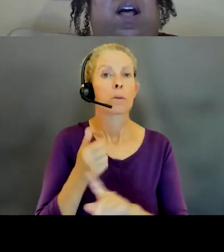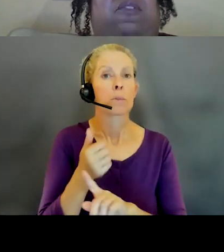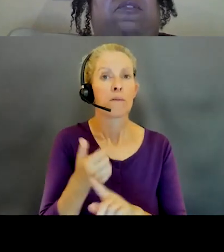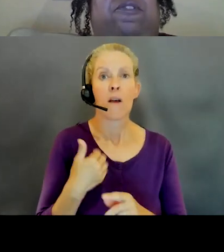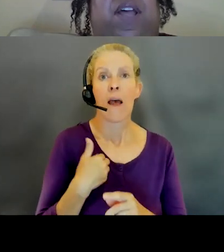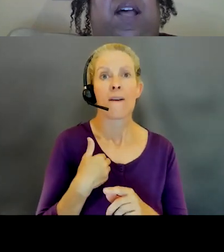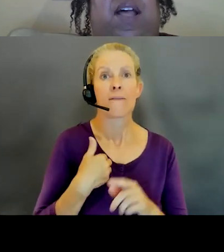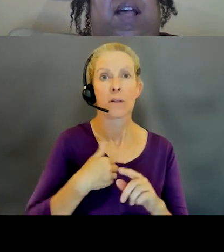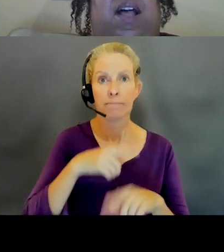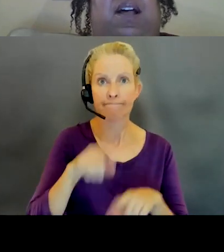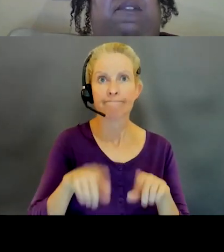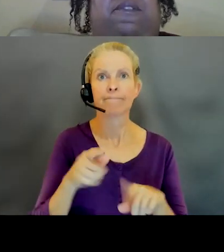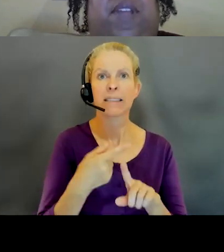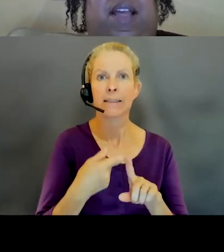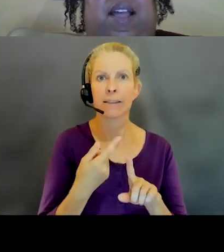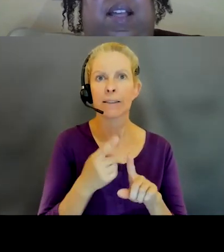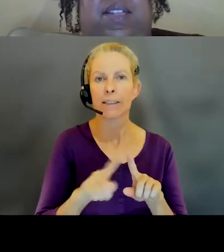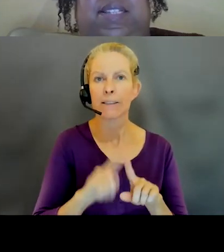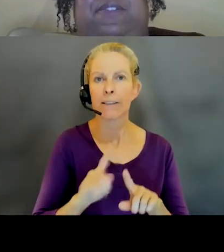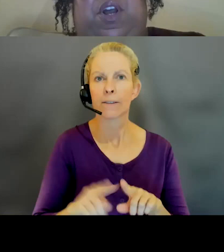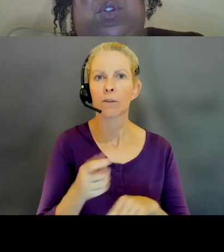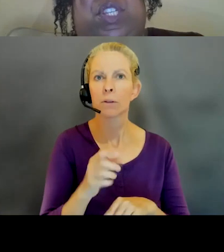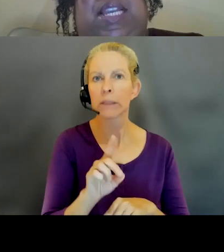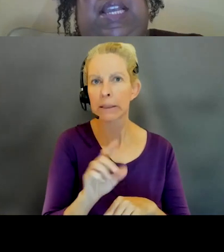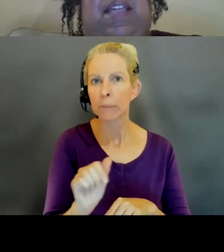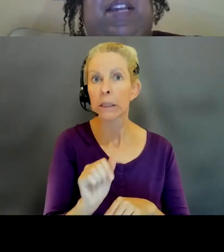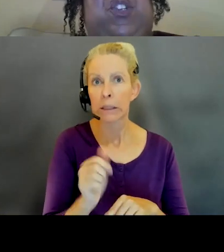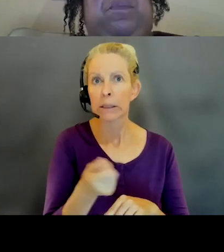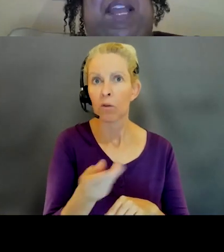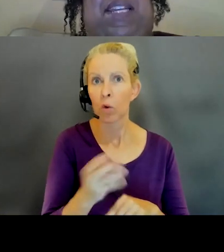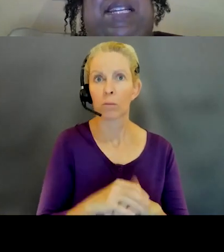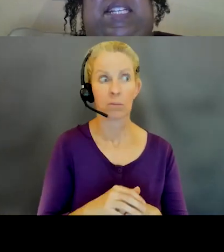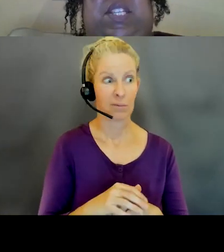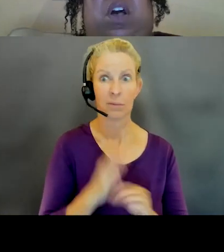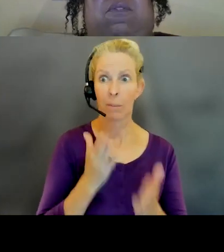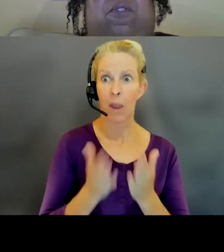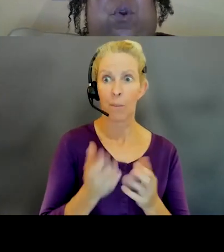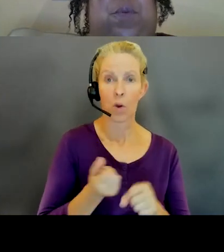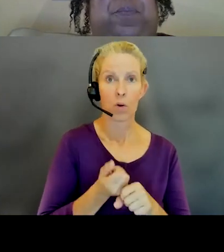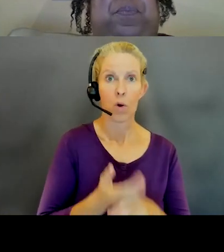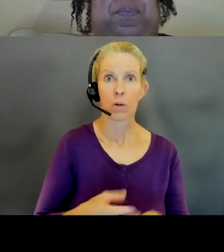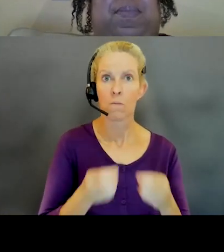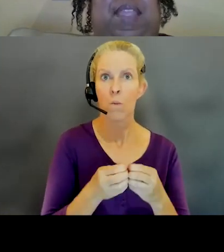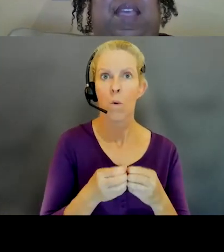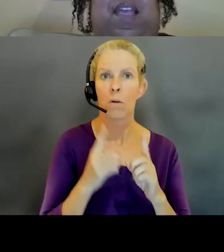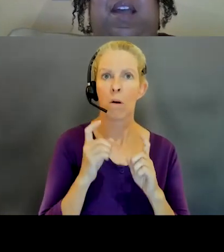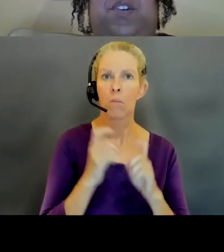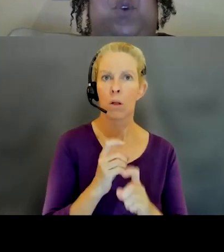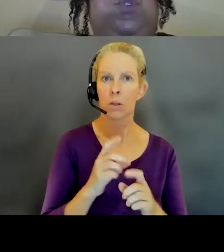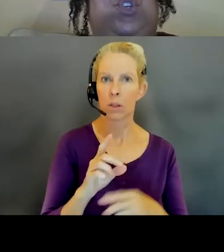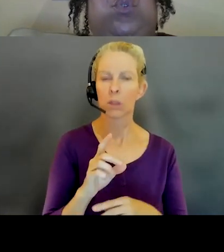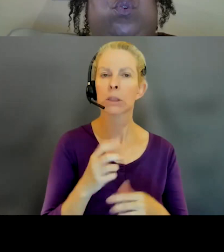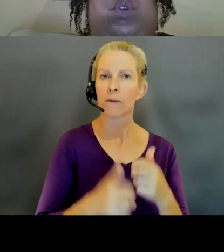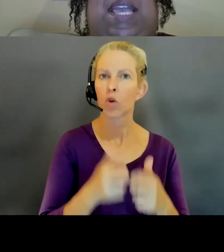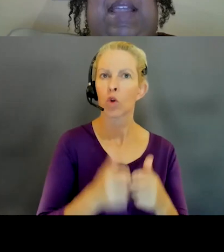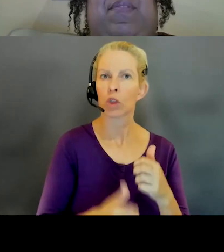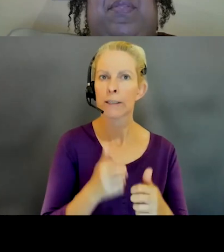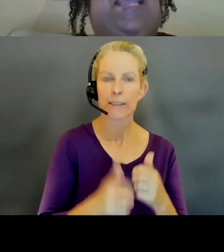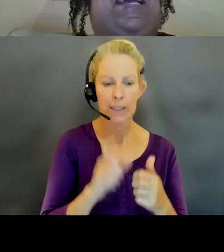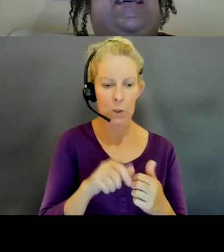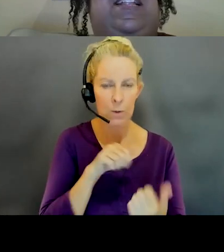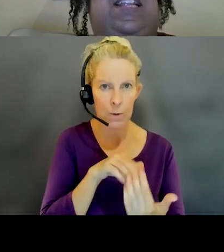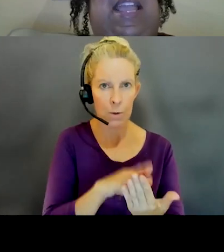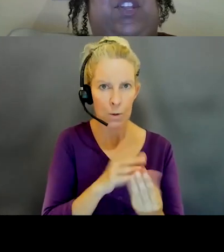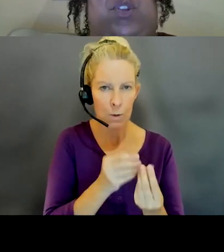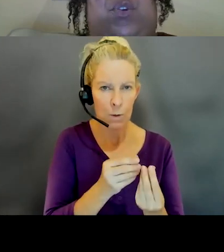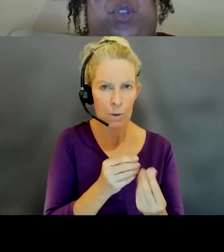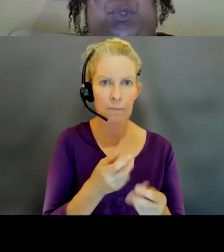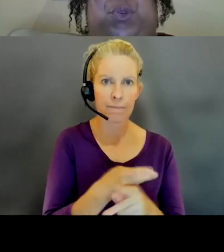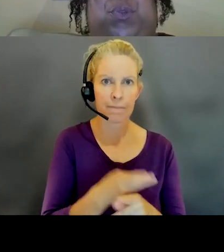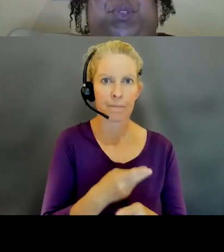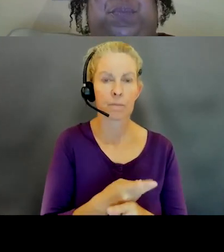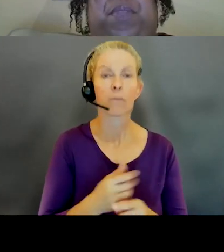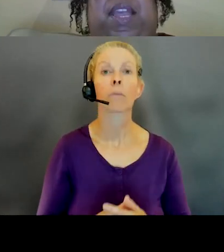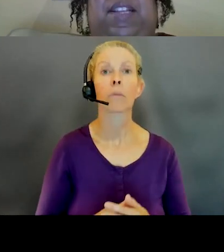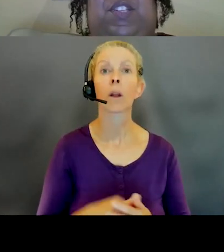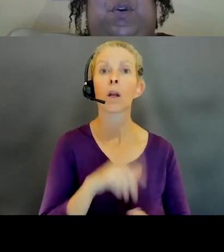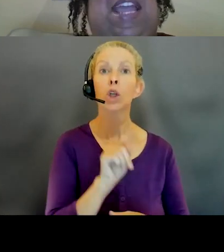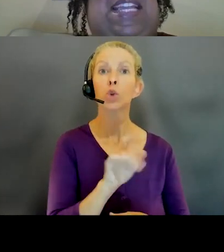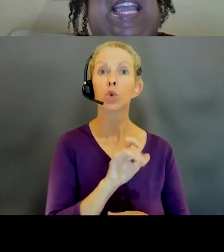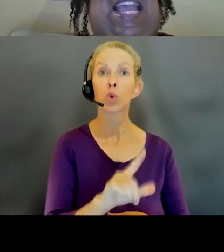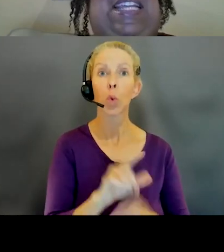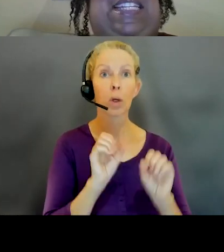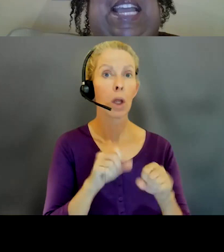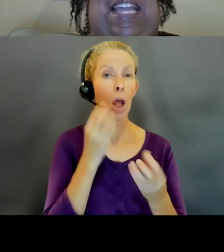of difficulty that you might need to solve four. No tool can think like your users. So it can't